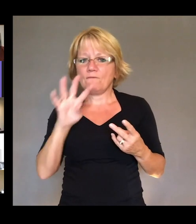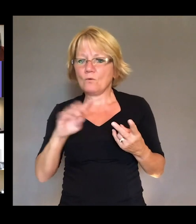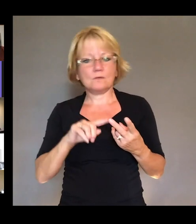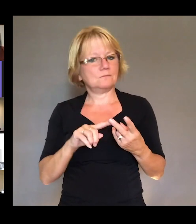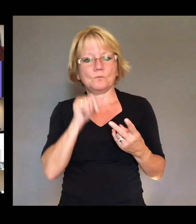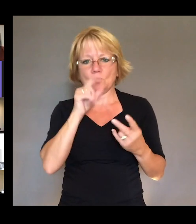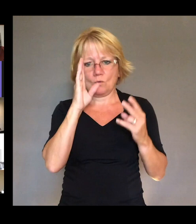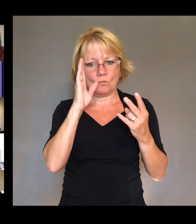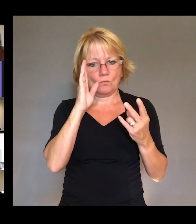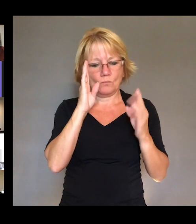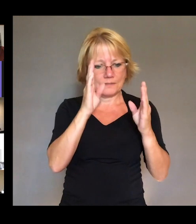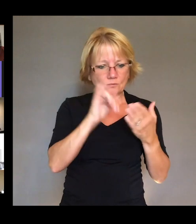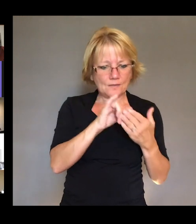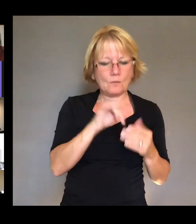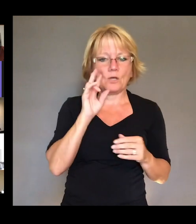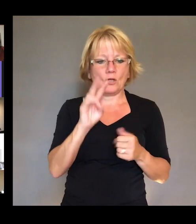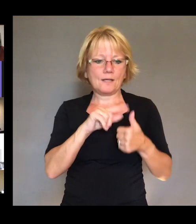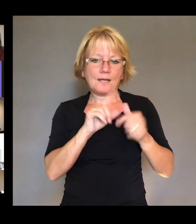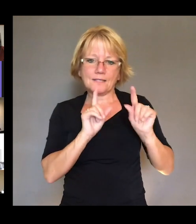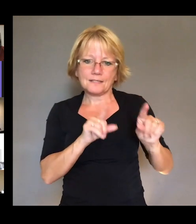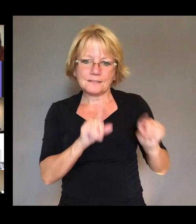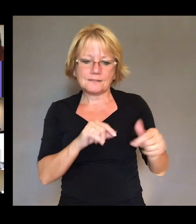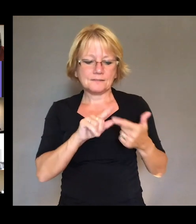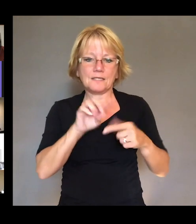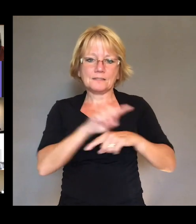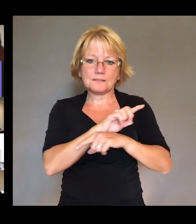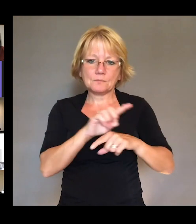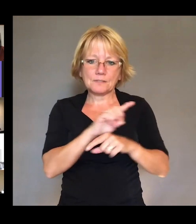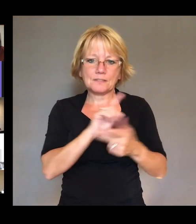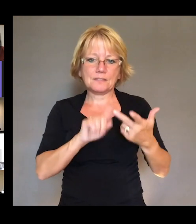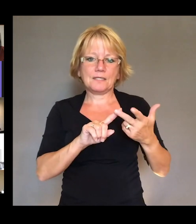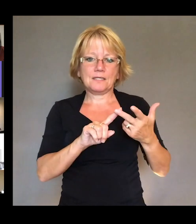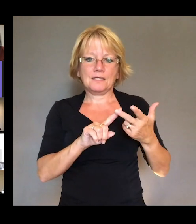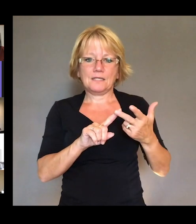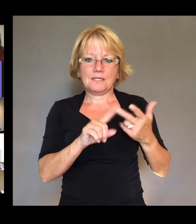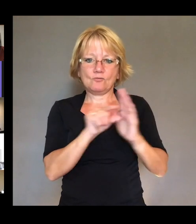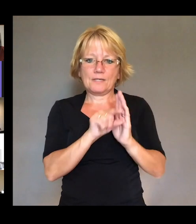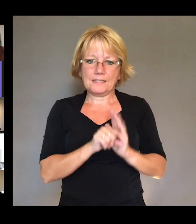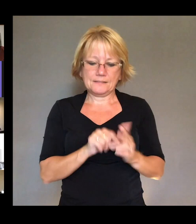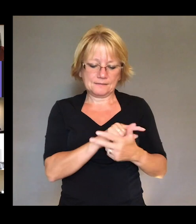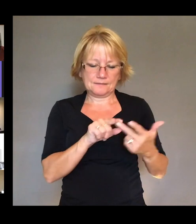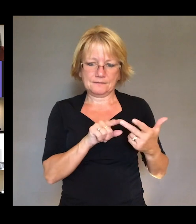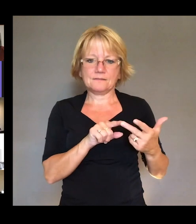We looked at attendance, discipline and grades and the problem is the number of seats.